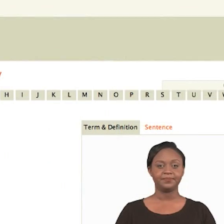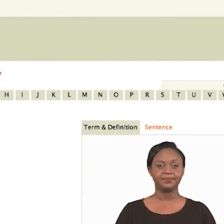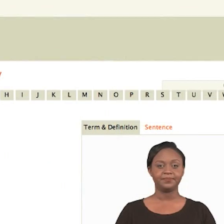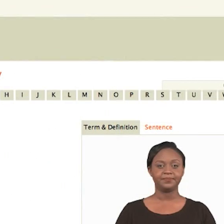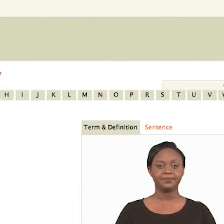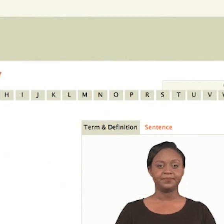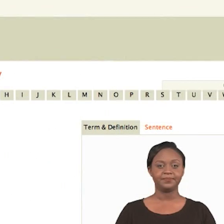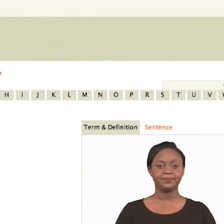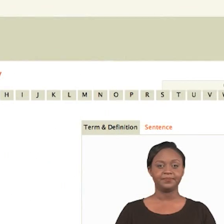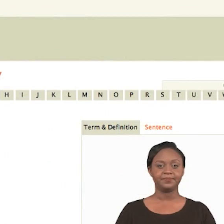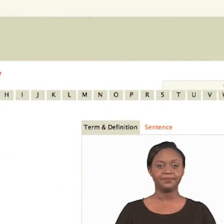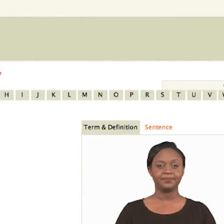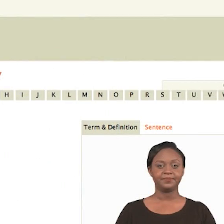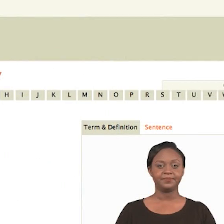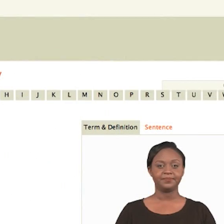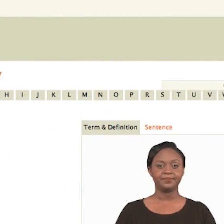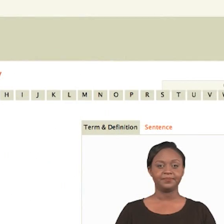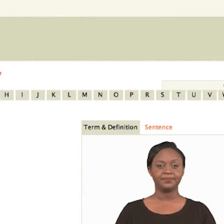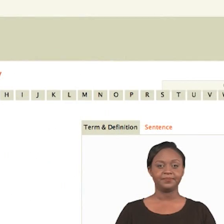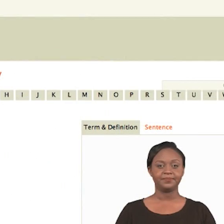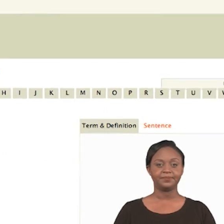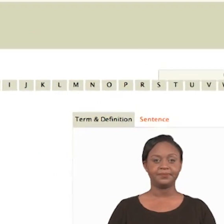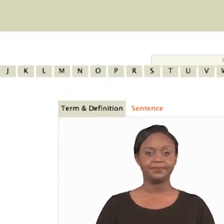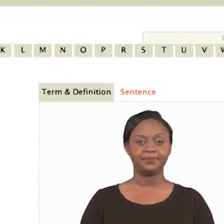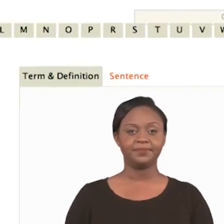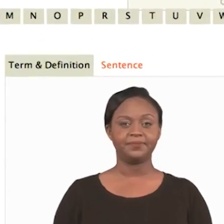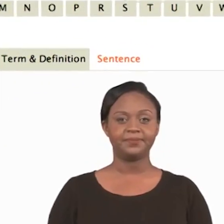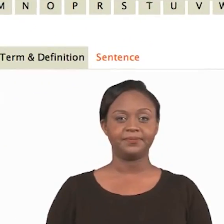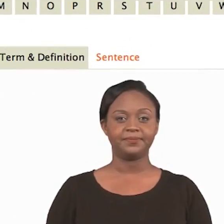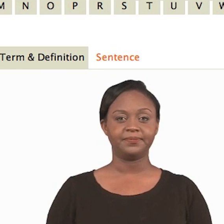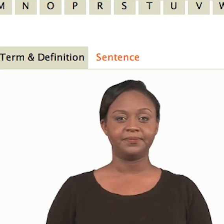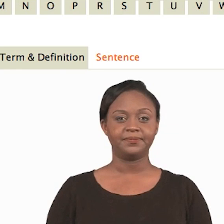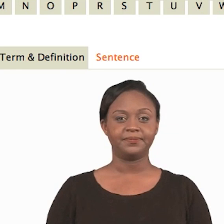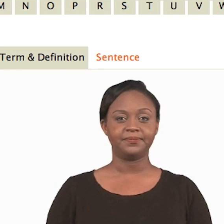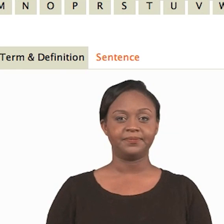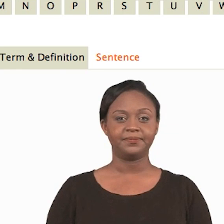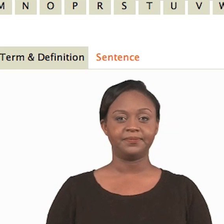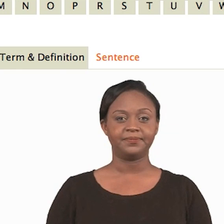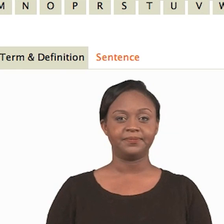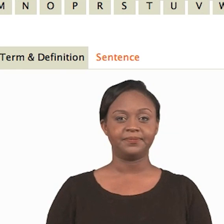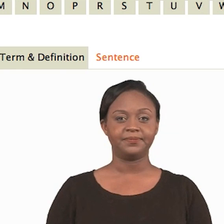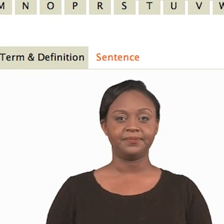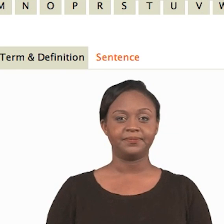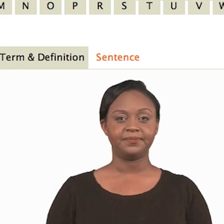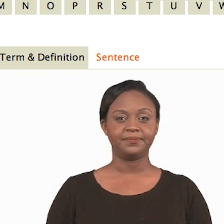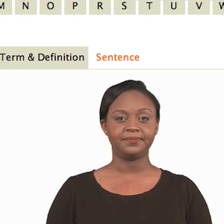For the user, the experience will be like this: on the left hand side of the screen will be a list